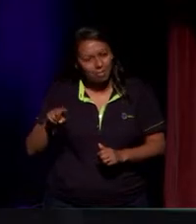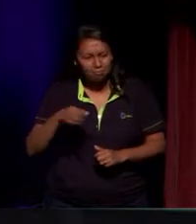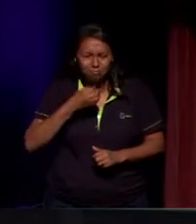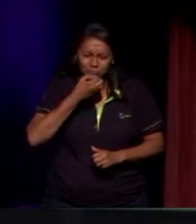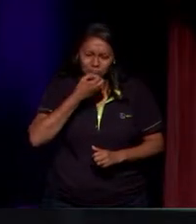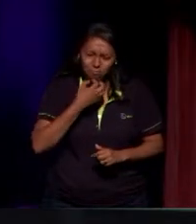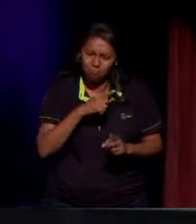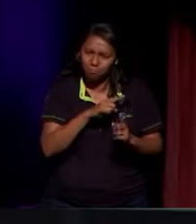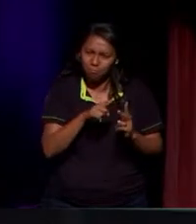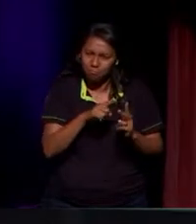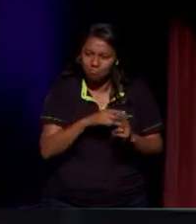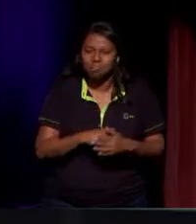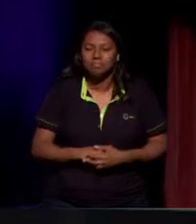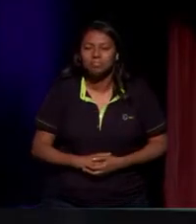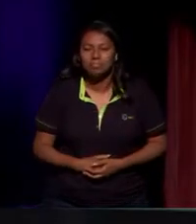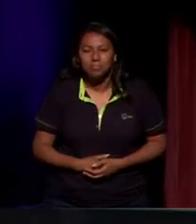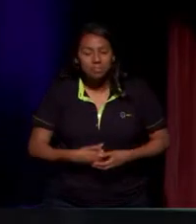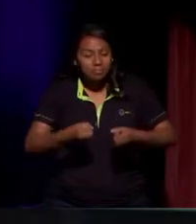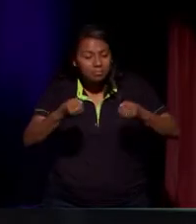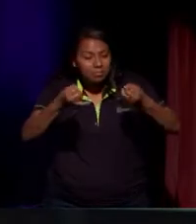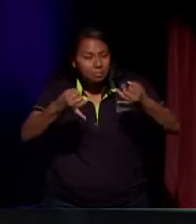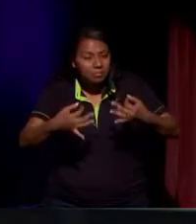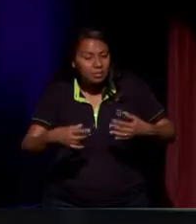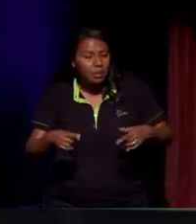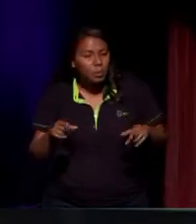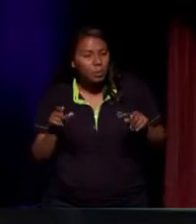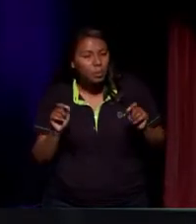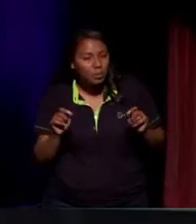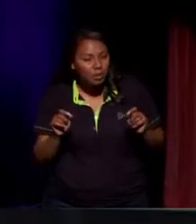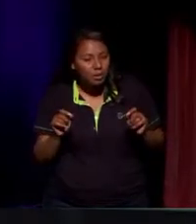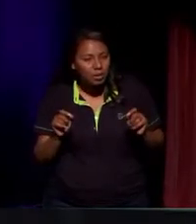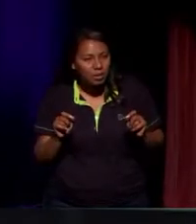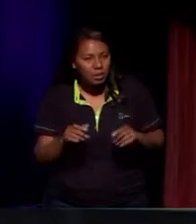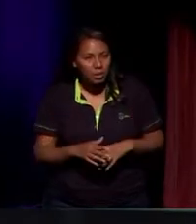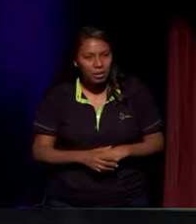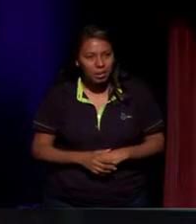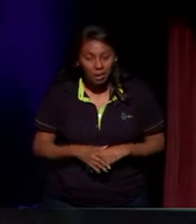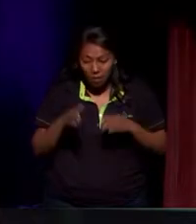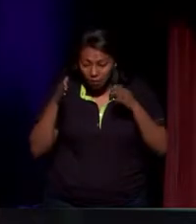But Bell Hooks, she says the following, thinking in this global feminism,